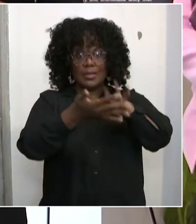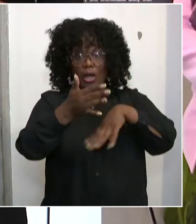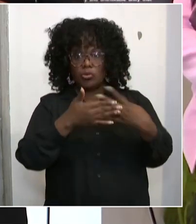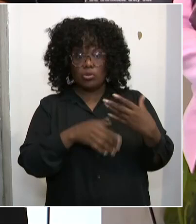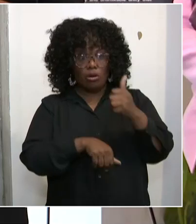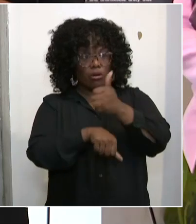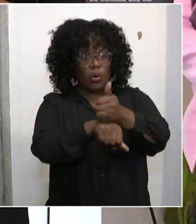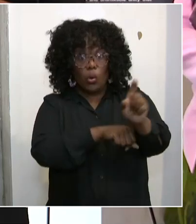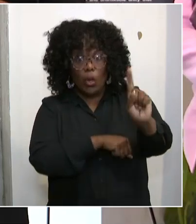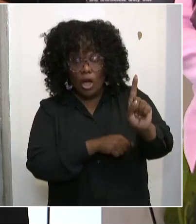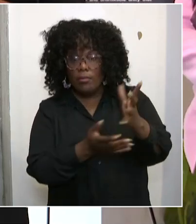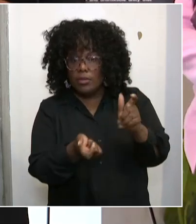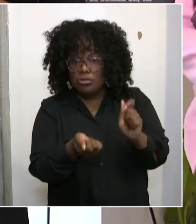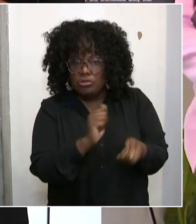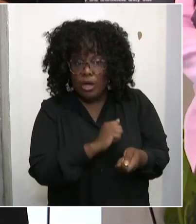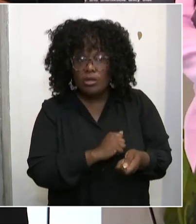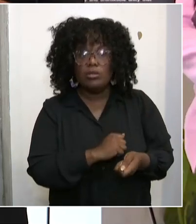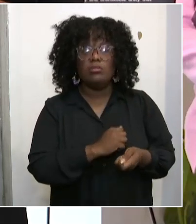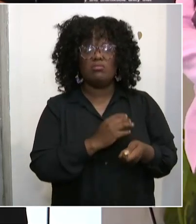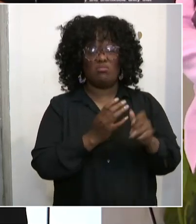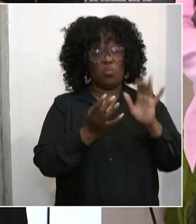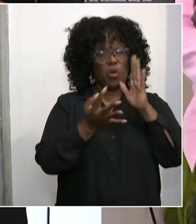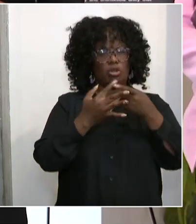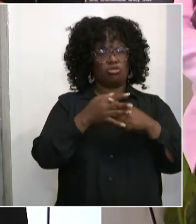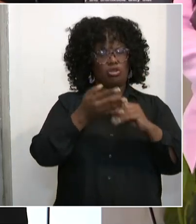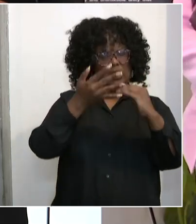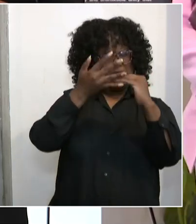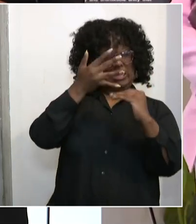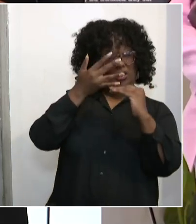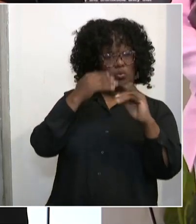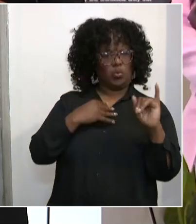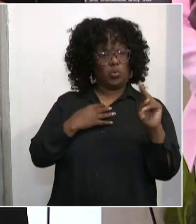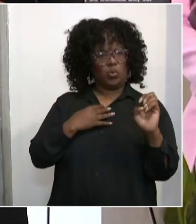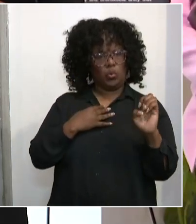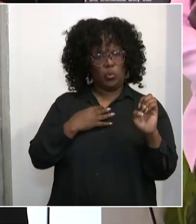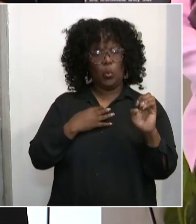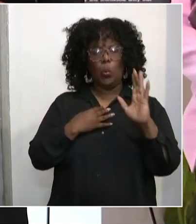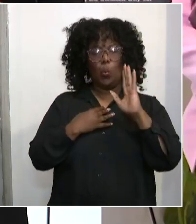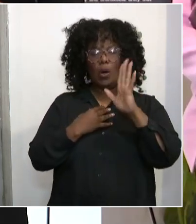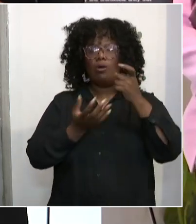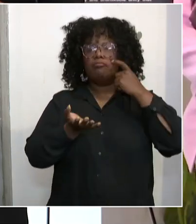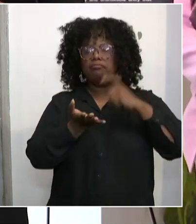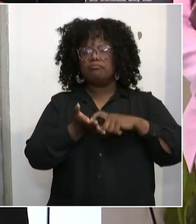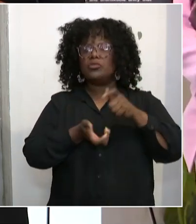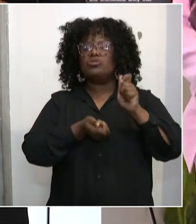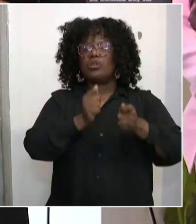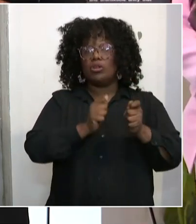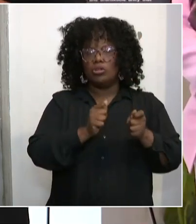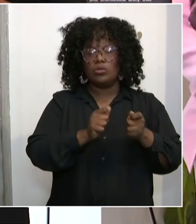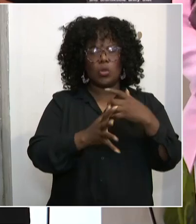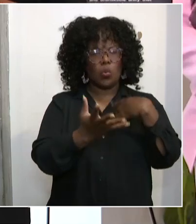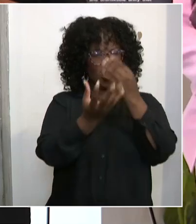connect way more people to frequent reliable transportation at the end of June. I just want to highlight that. Lastly, we are an incredibly safe system.